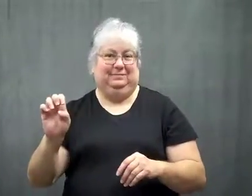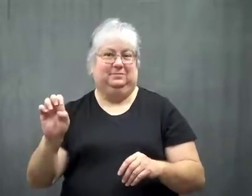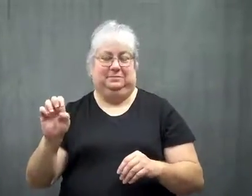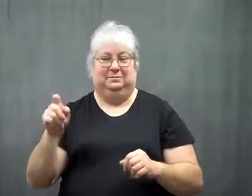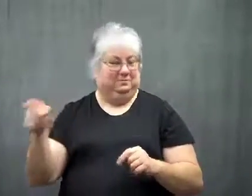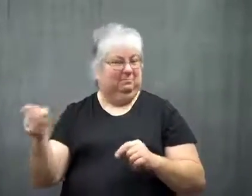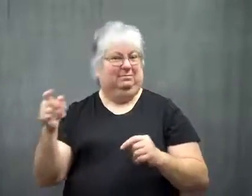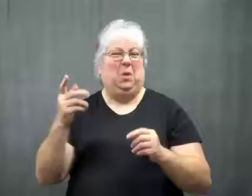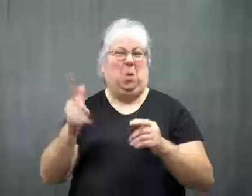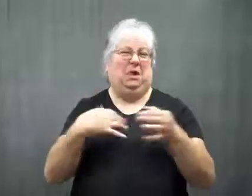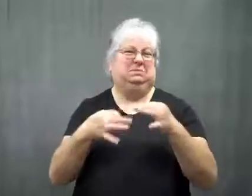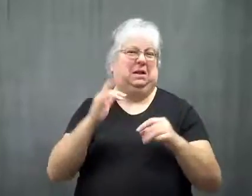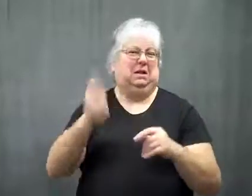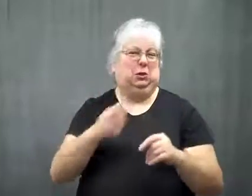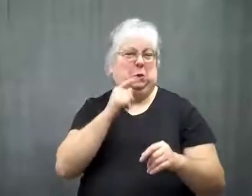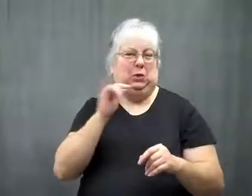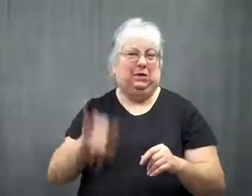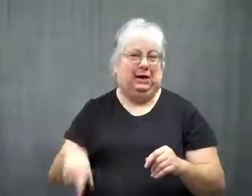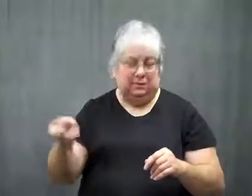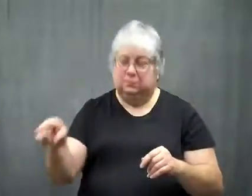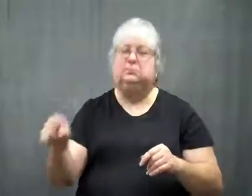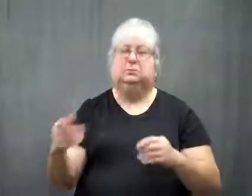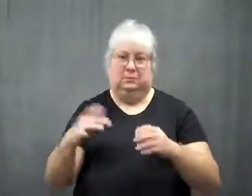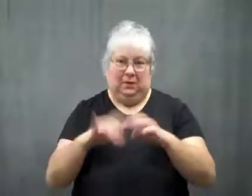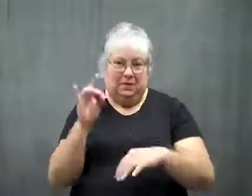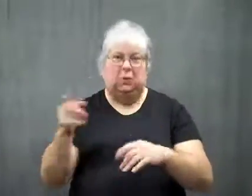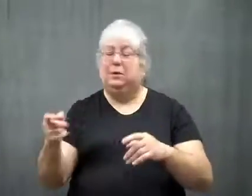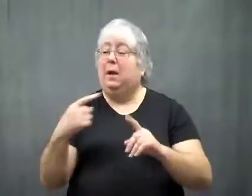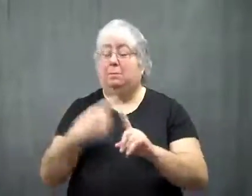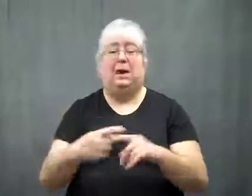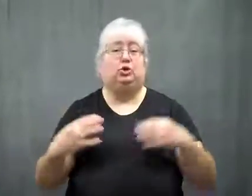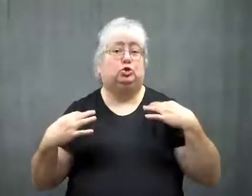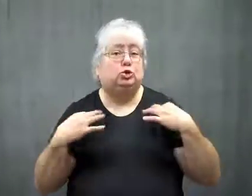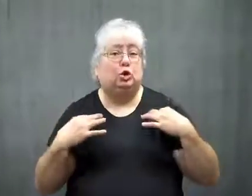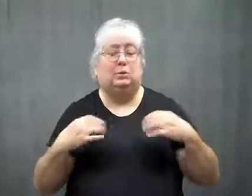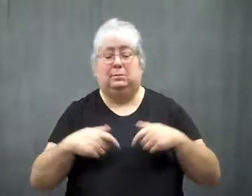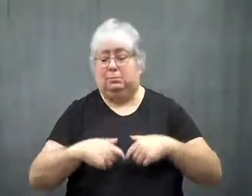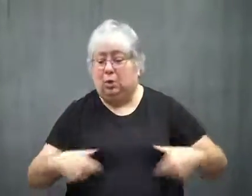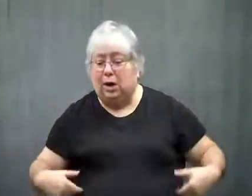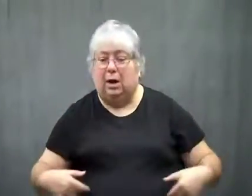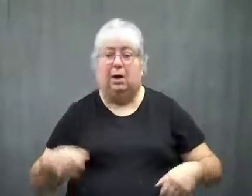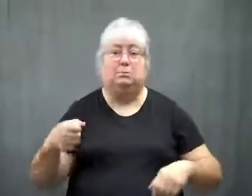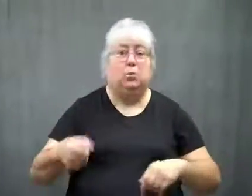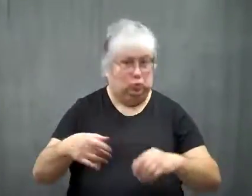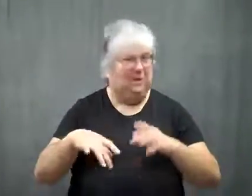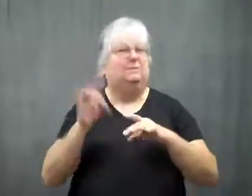I'll explain more about him.